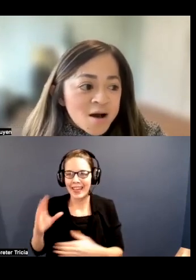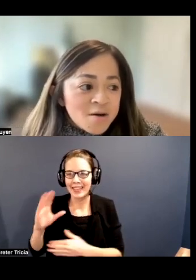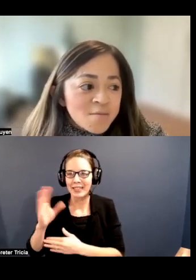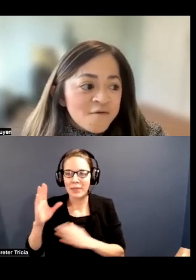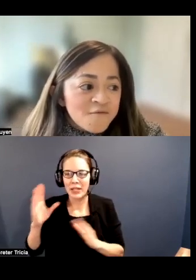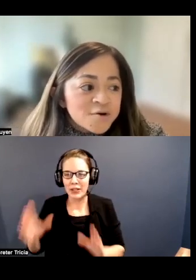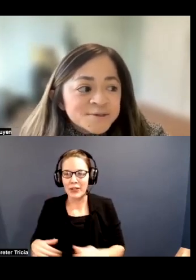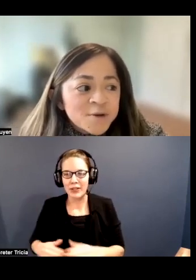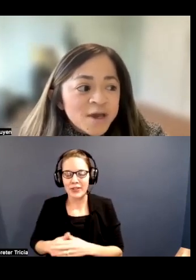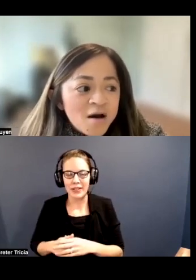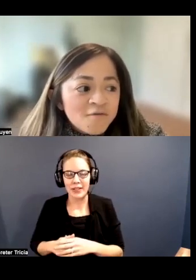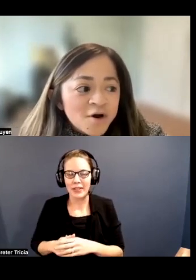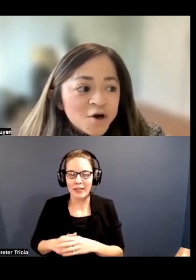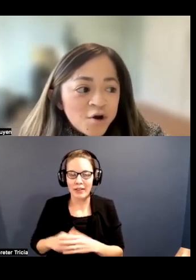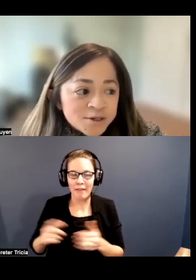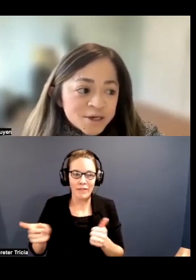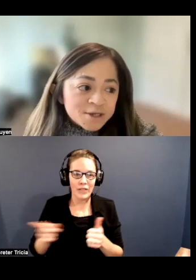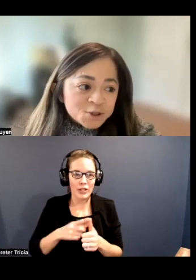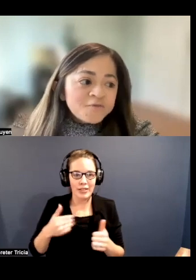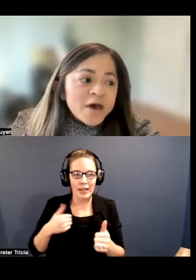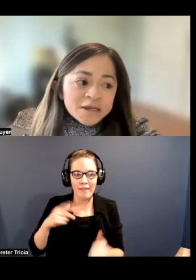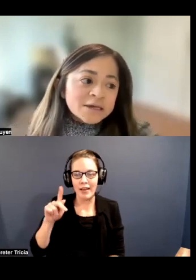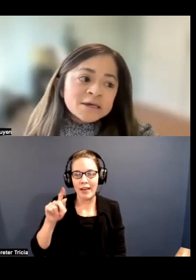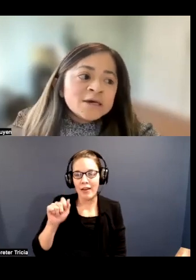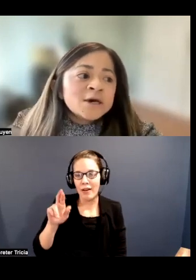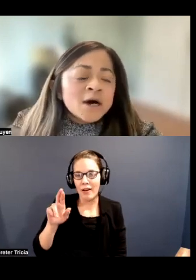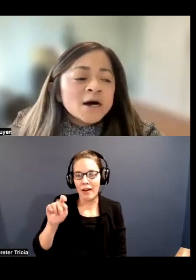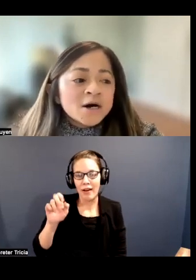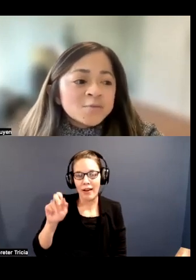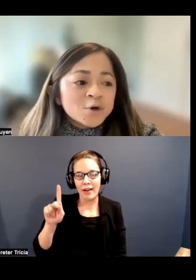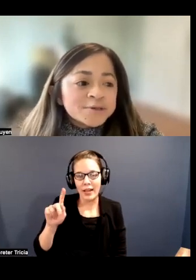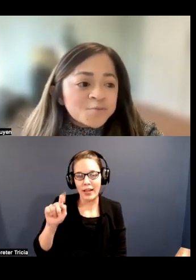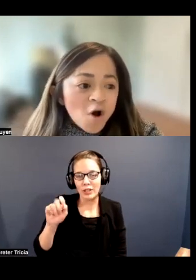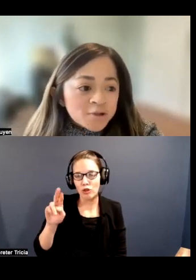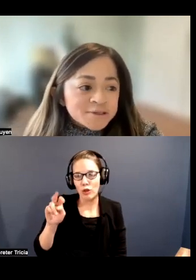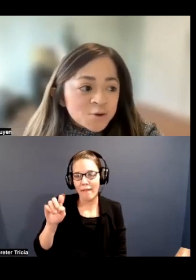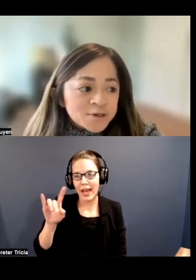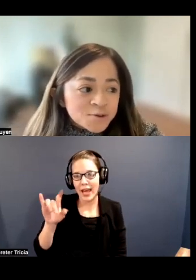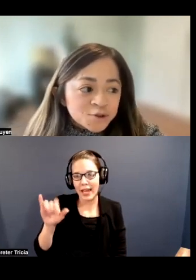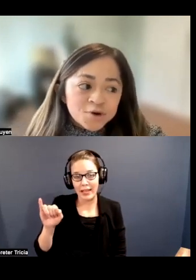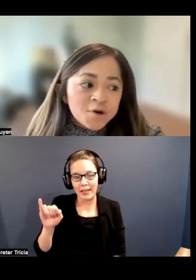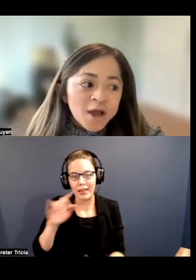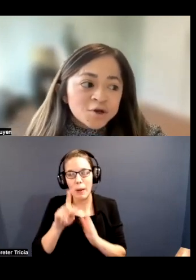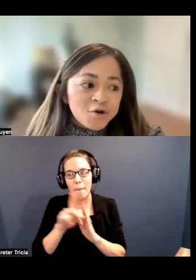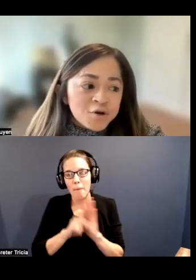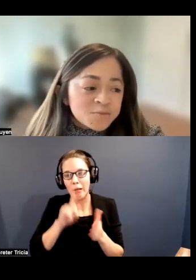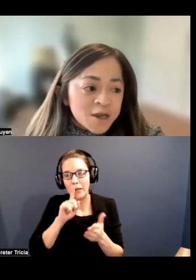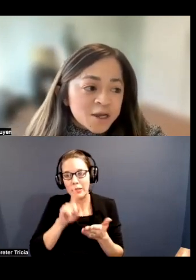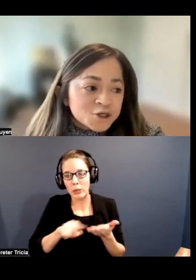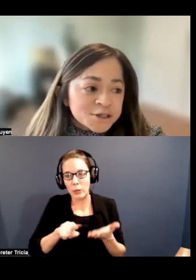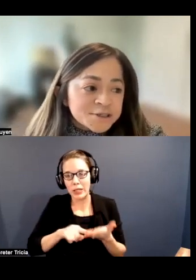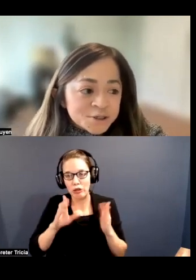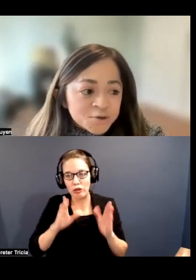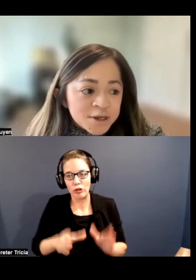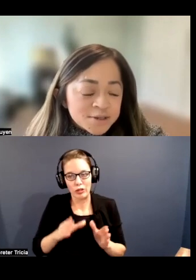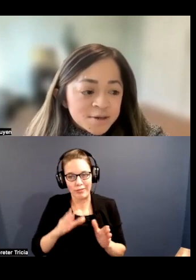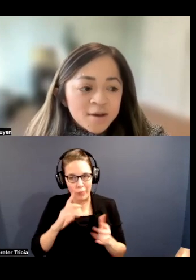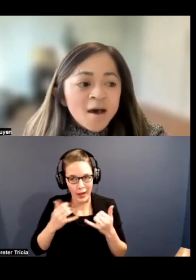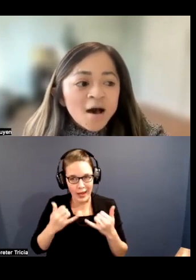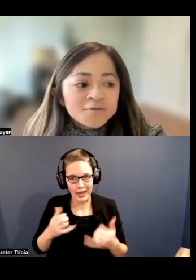First, we have Kartik Trivedi who is a policy researcher and current PhD student at